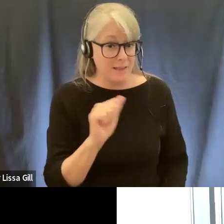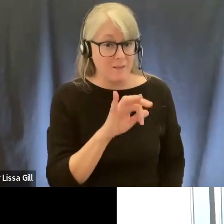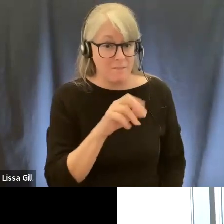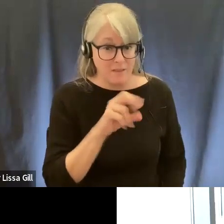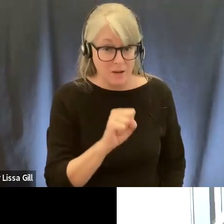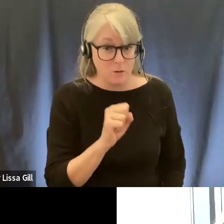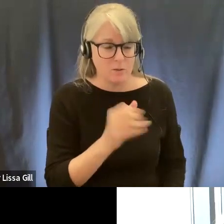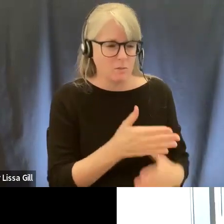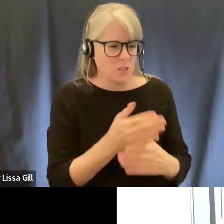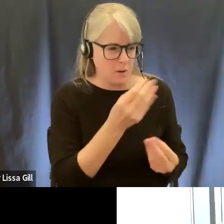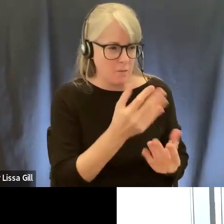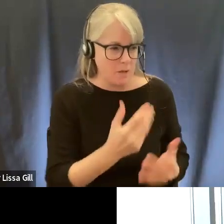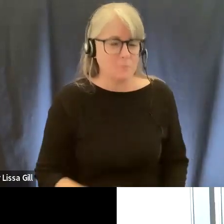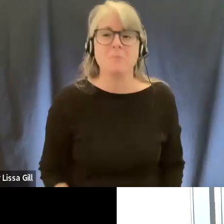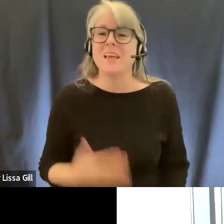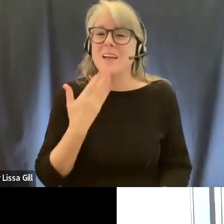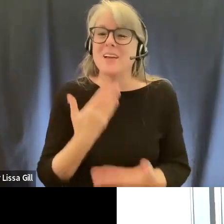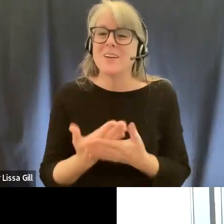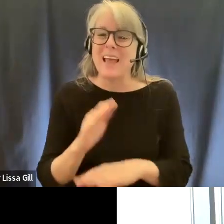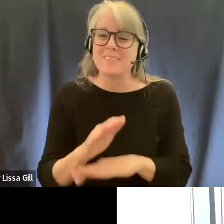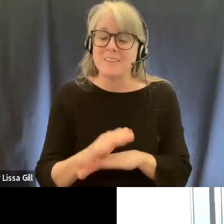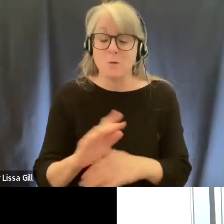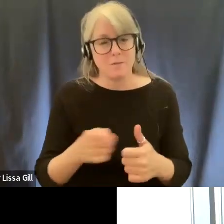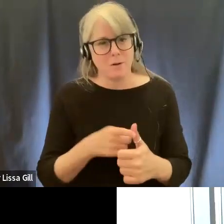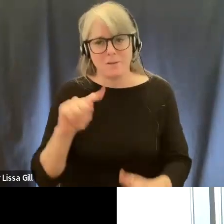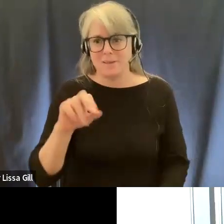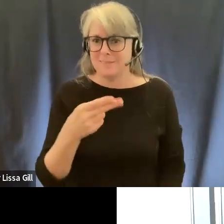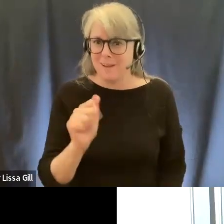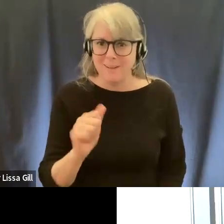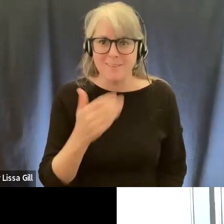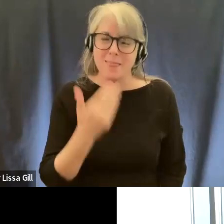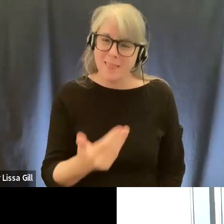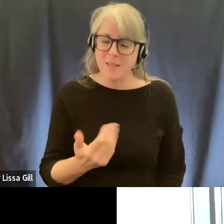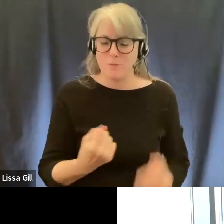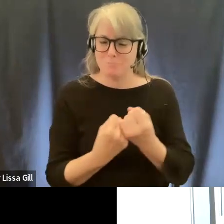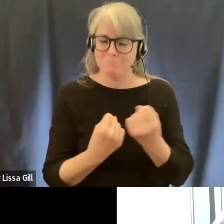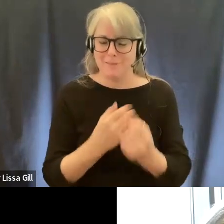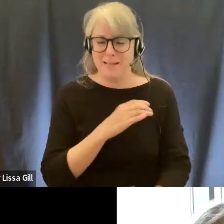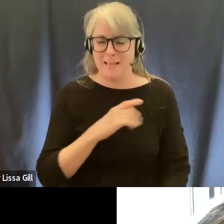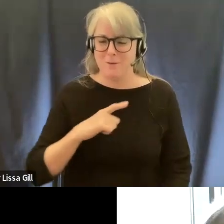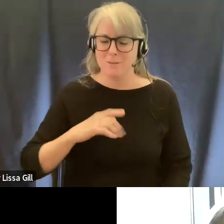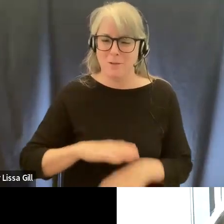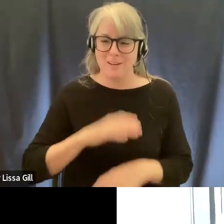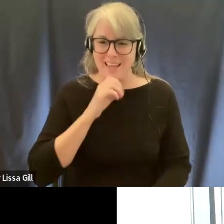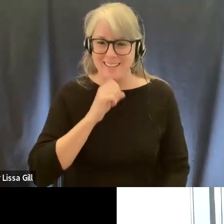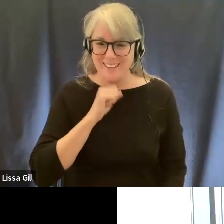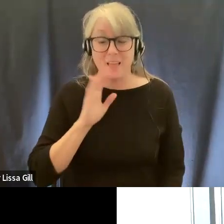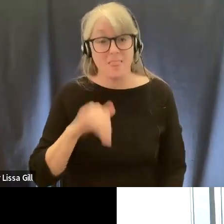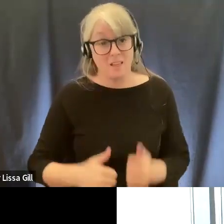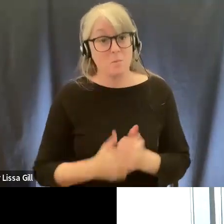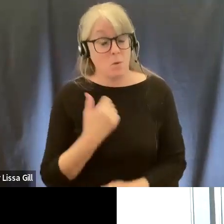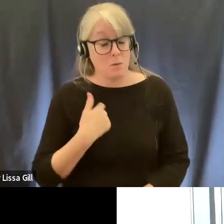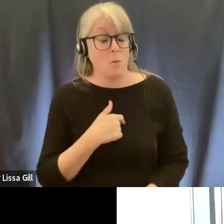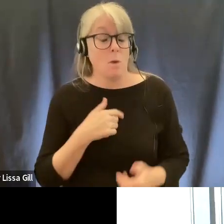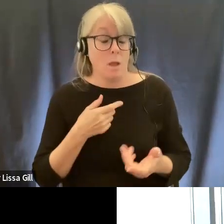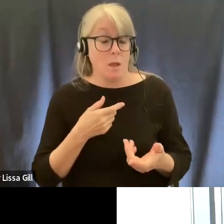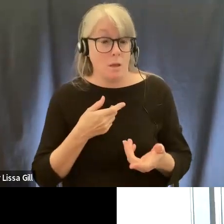Good afternoon, everybody. Tasha, I wanna thank you first of all for promoting the council on aging because, that's most of what we deal with is the council on aging.